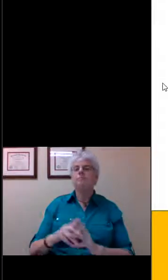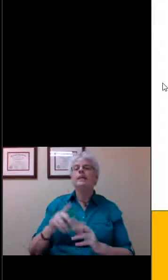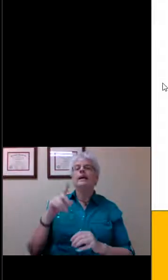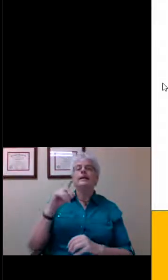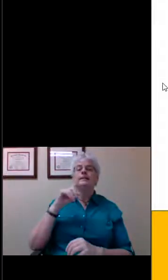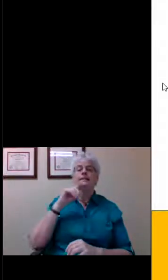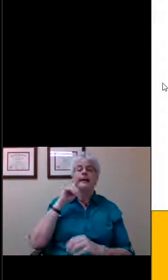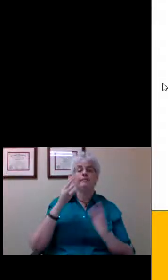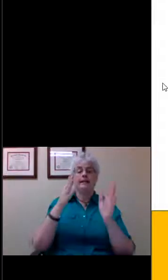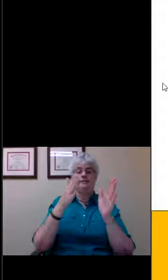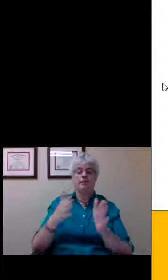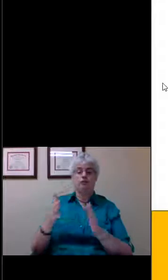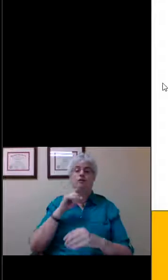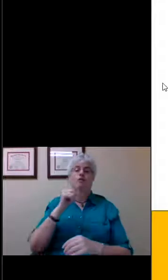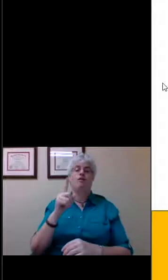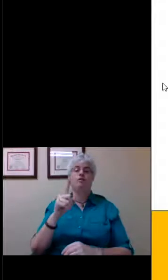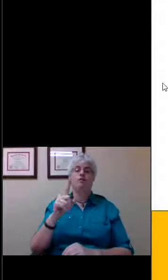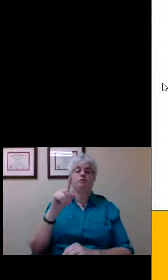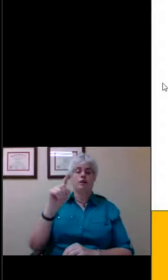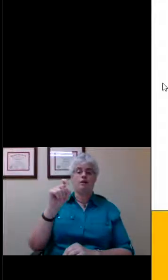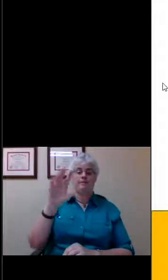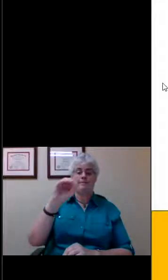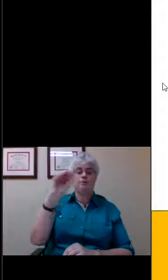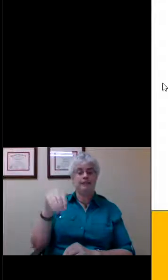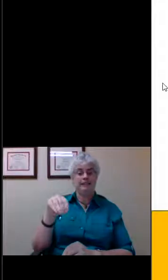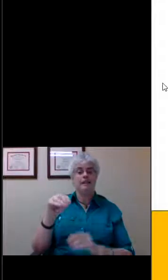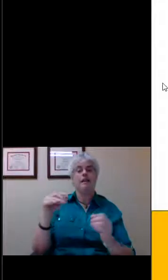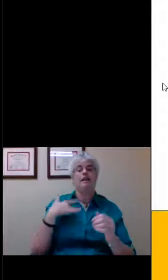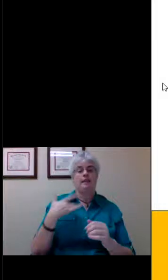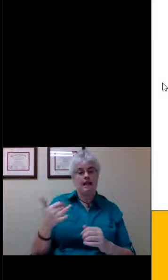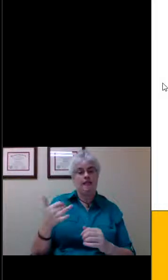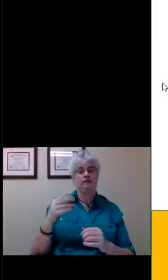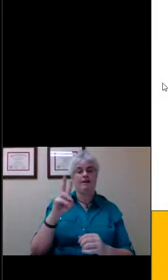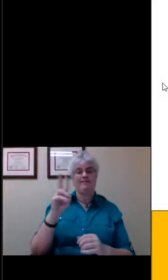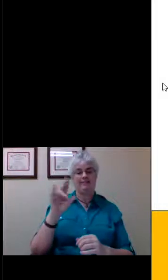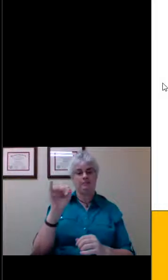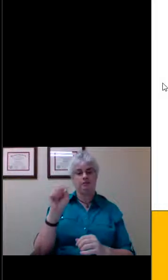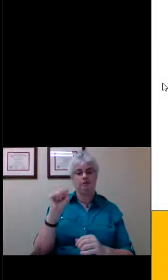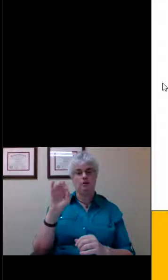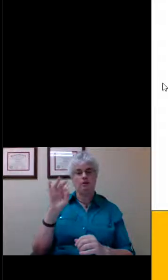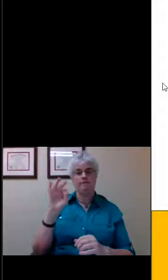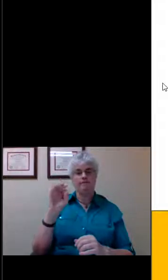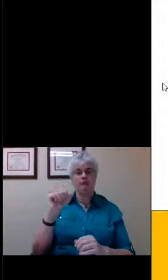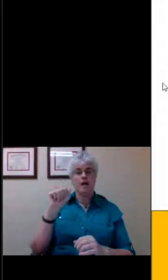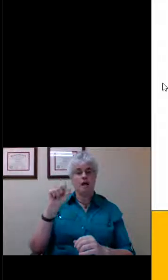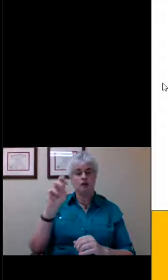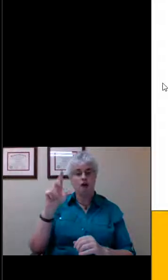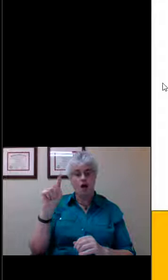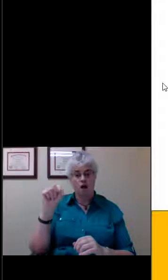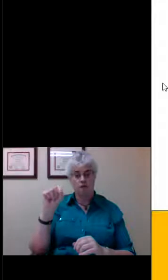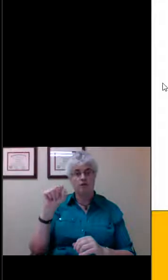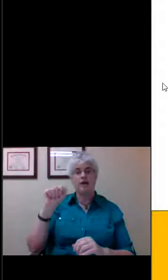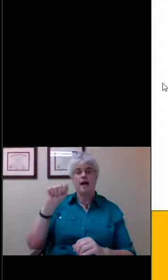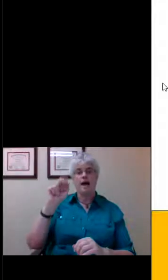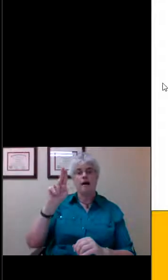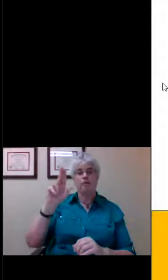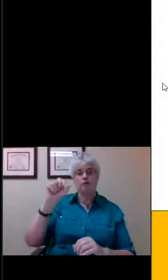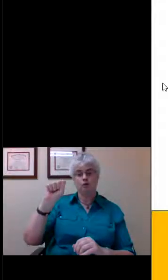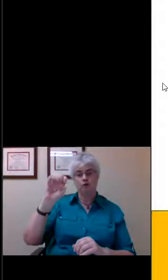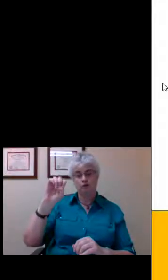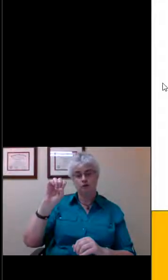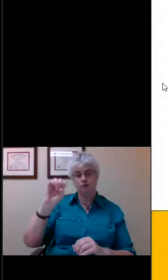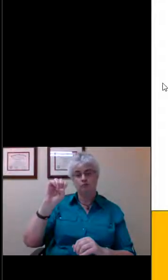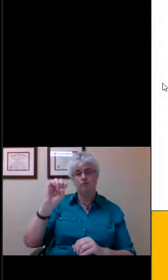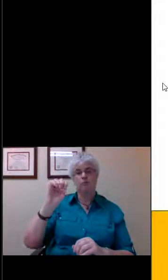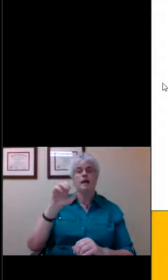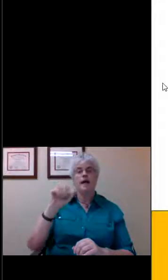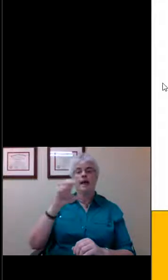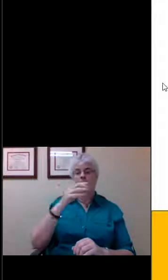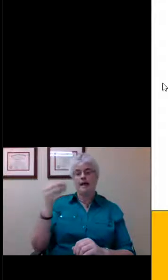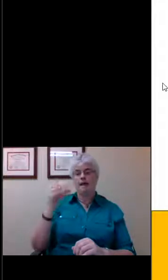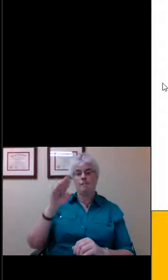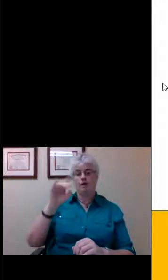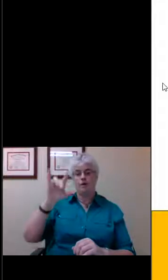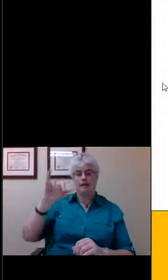slide. Deaf individuals are 150% more likely [*sound cuts out* to be victims of assault, abuse,]